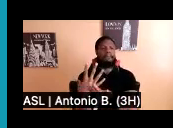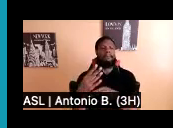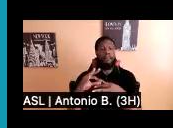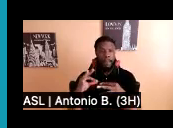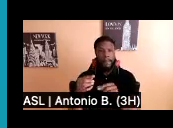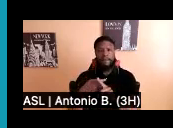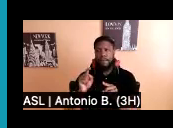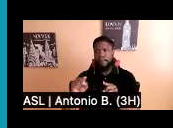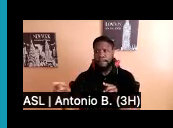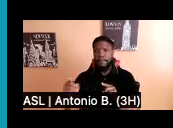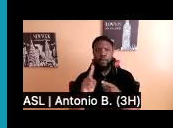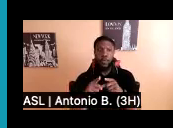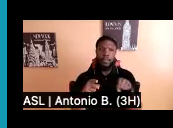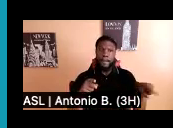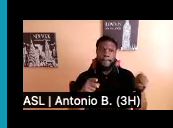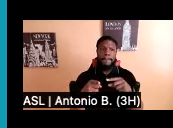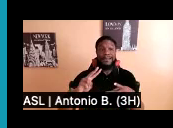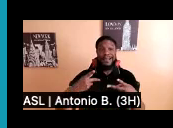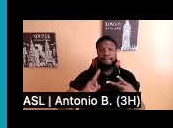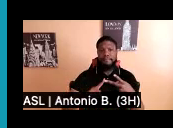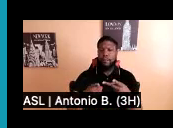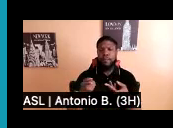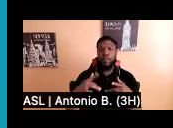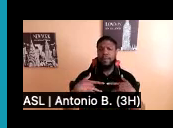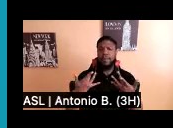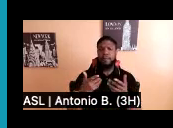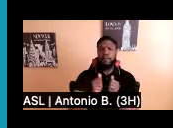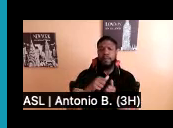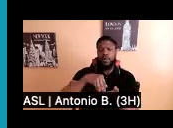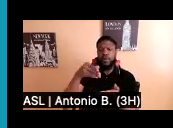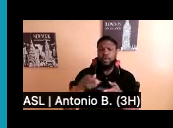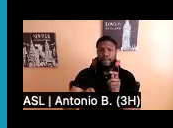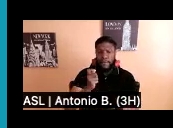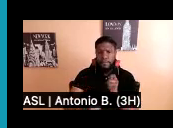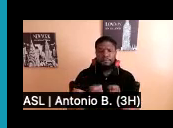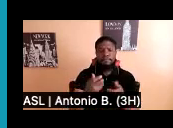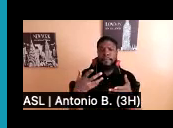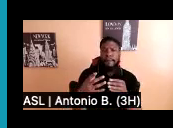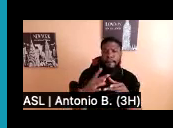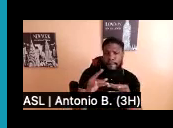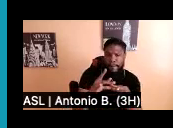to what was going on with student revision? 2) what comments did students act on? And 3)